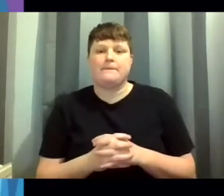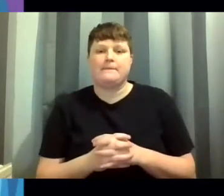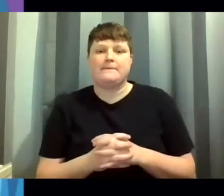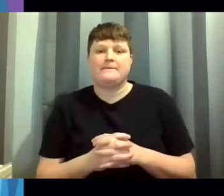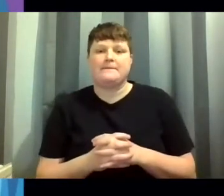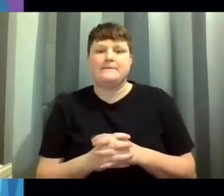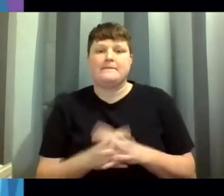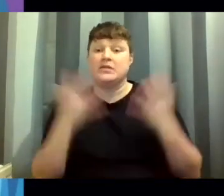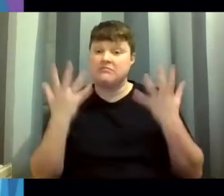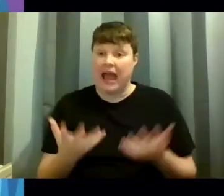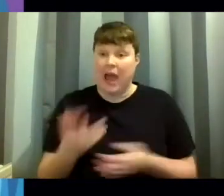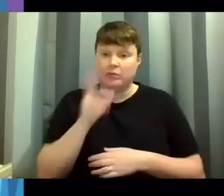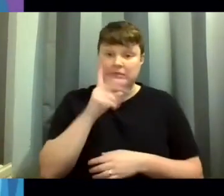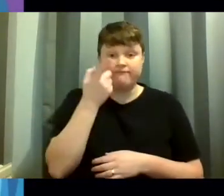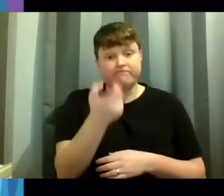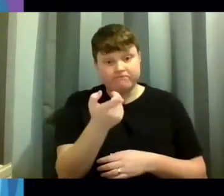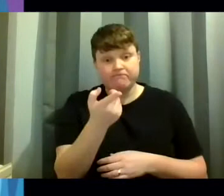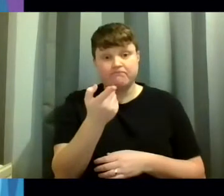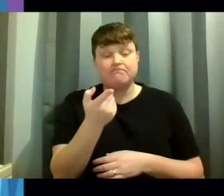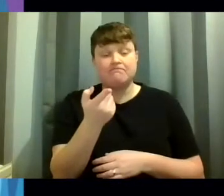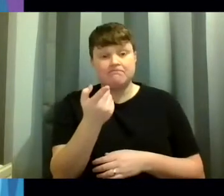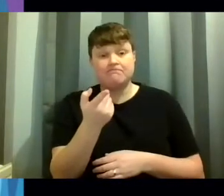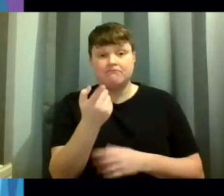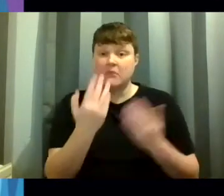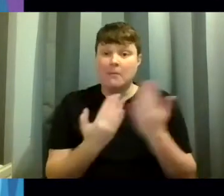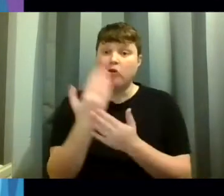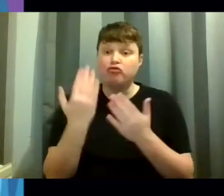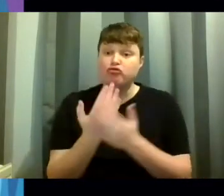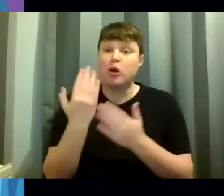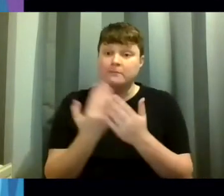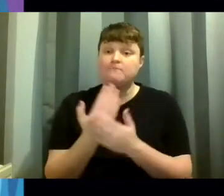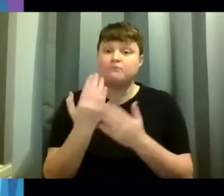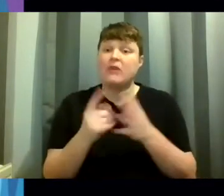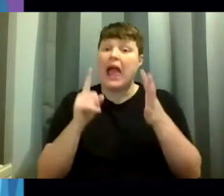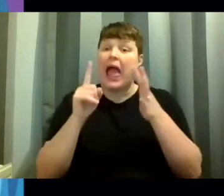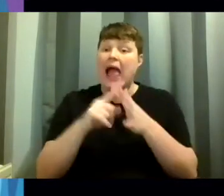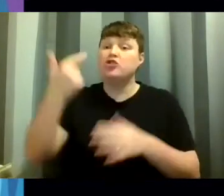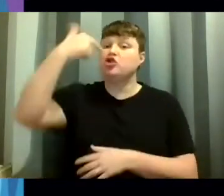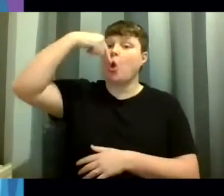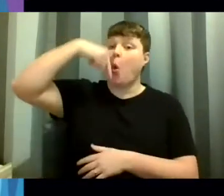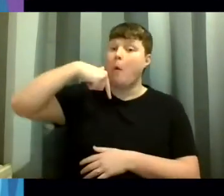Nowadays, we have what's termed an endoscope which is flexible. Here, we can see